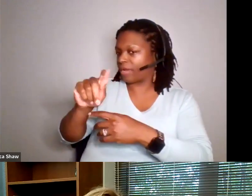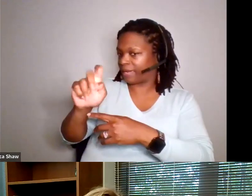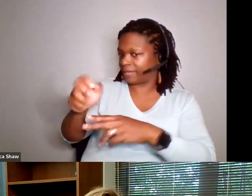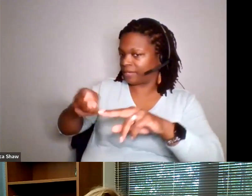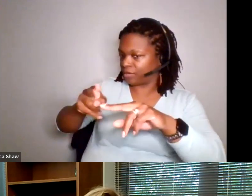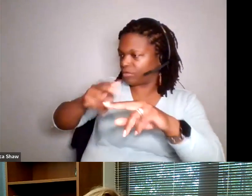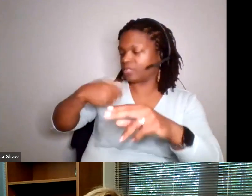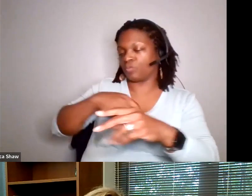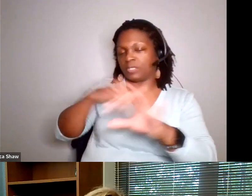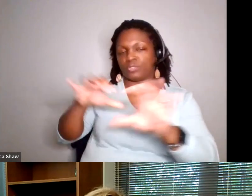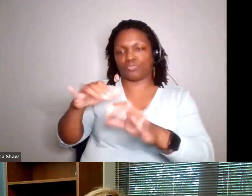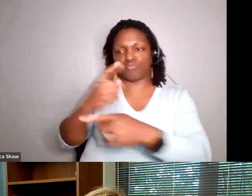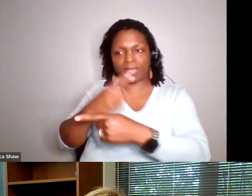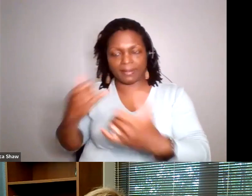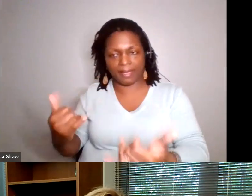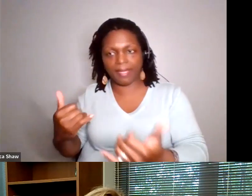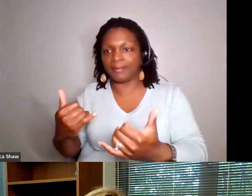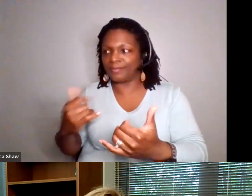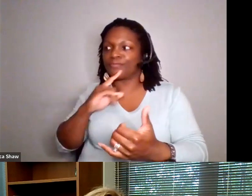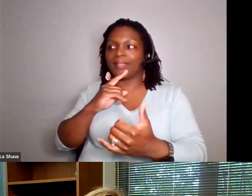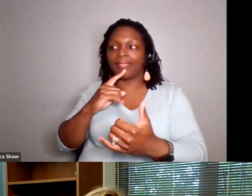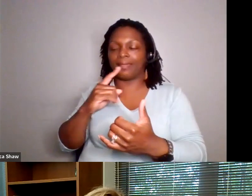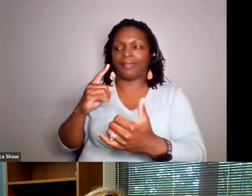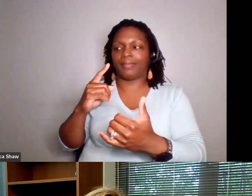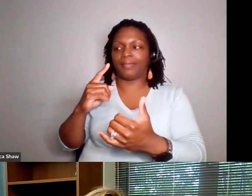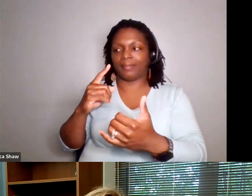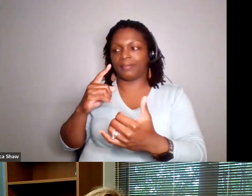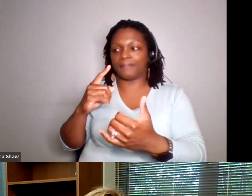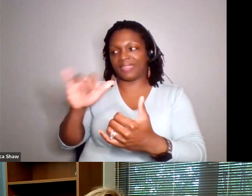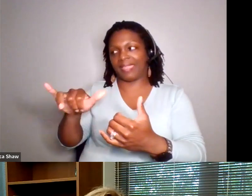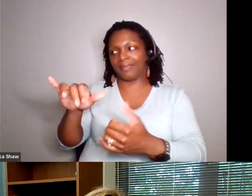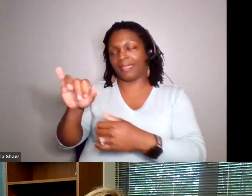That we are doing now are all really geared at the icf increase.